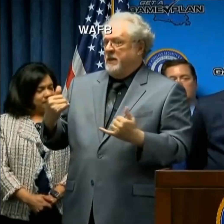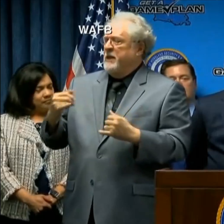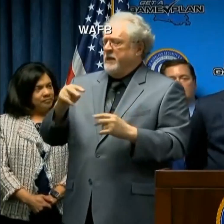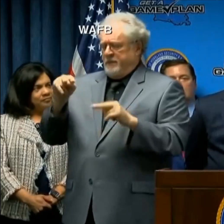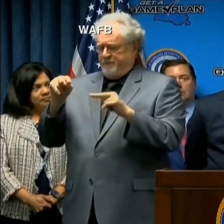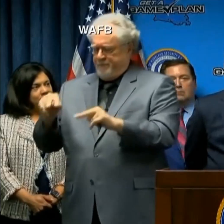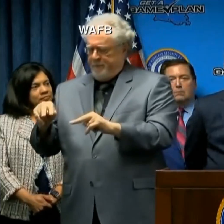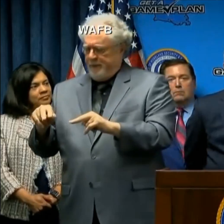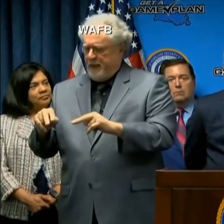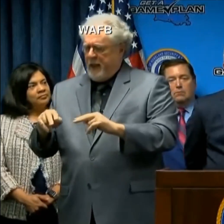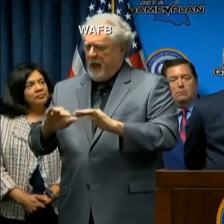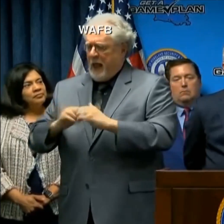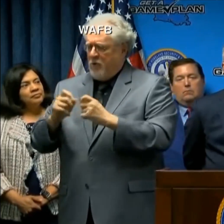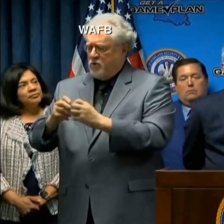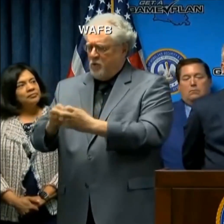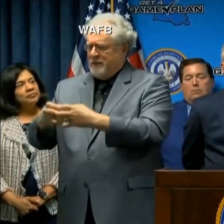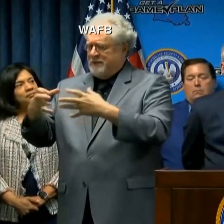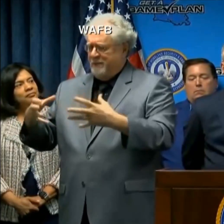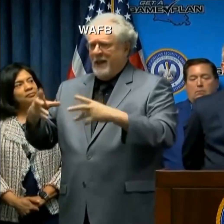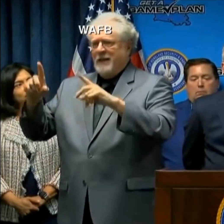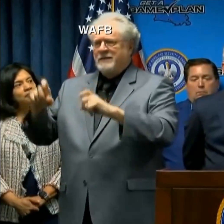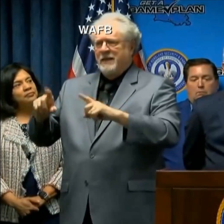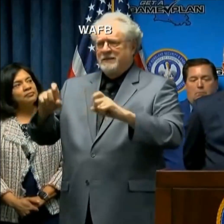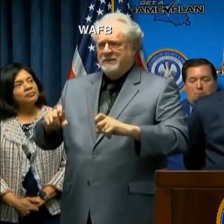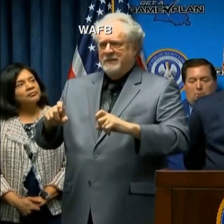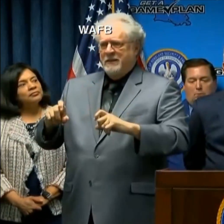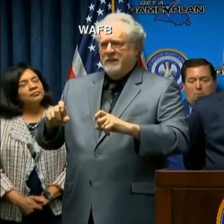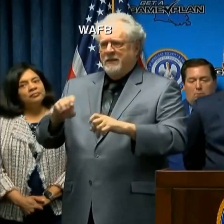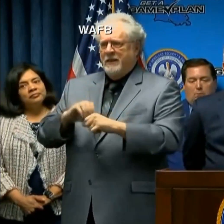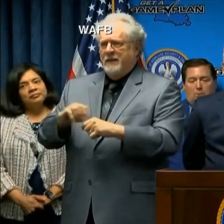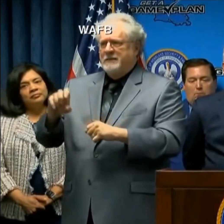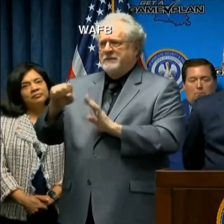ability to expand the testing that's happening in our state lines it's worth